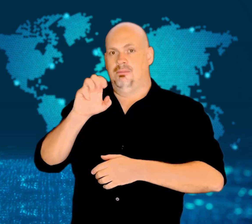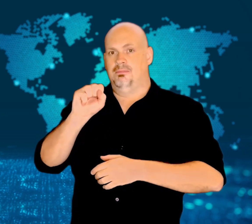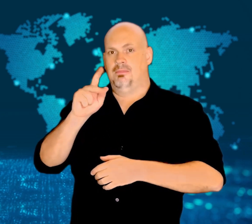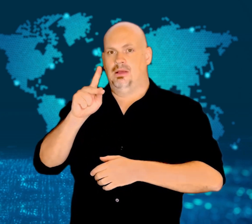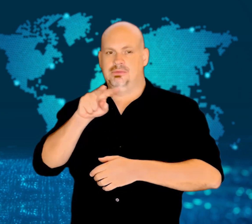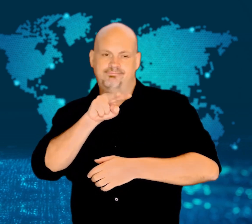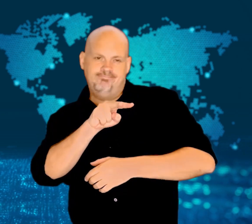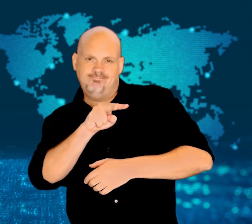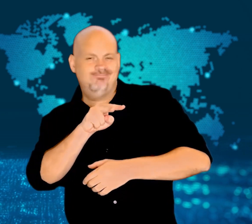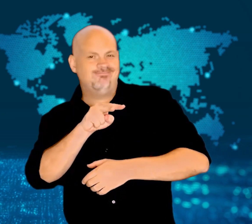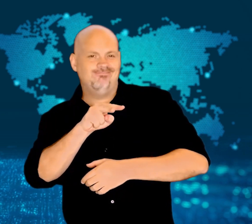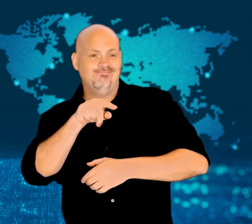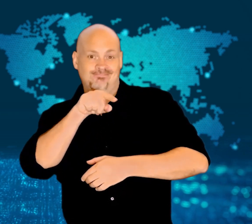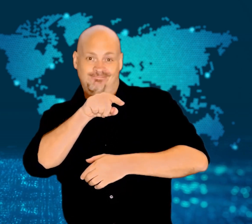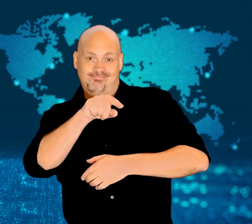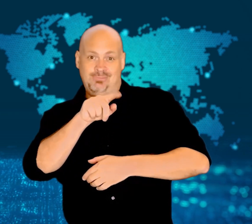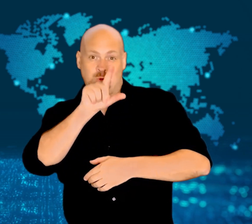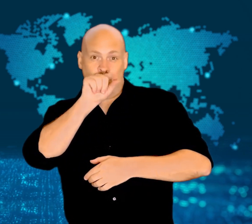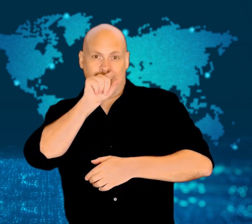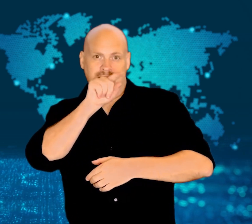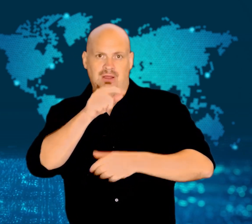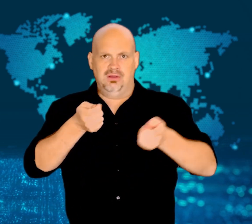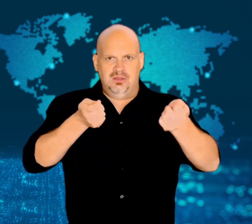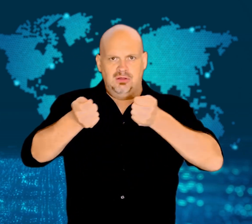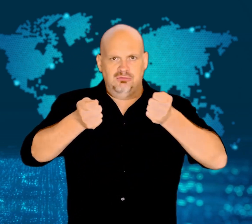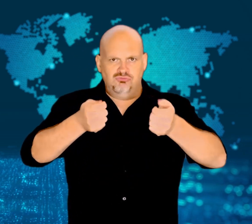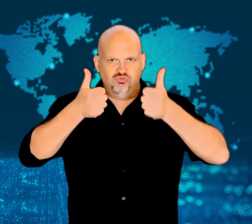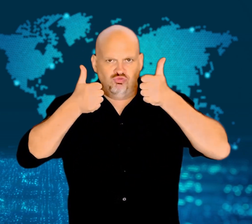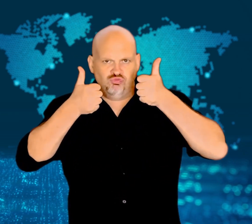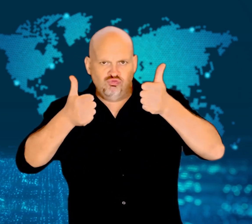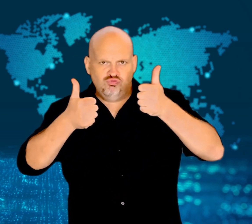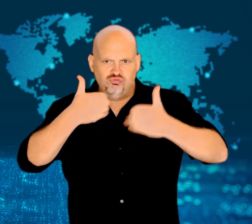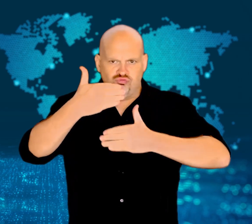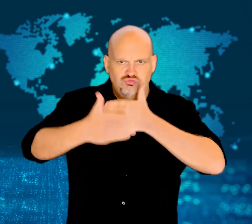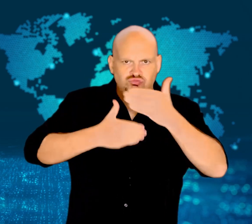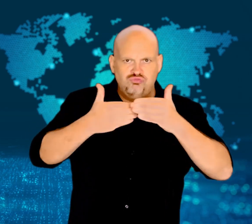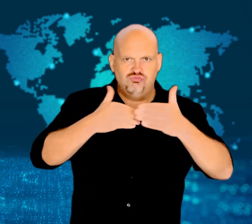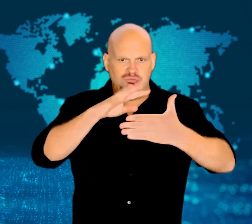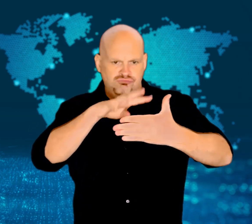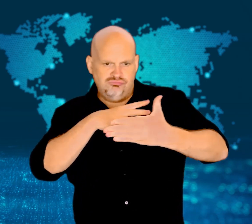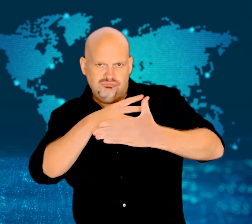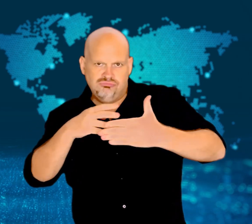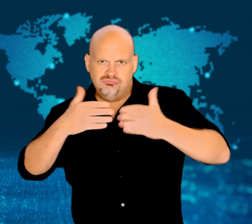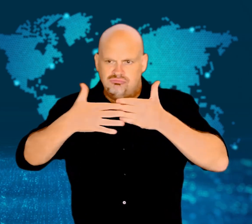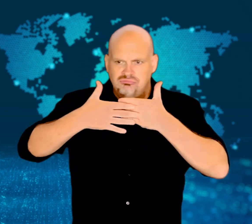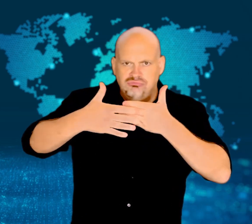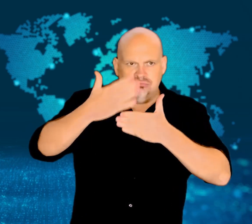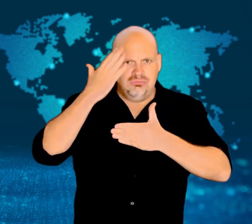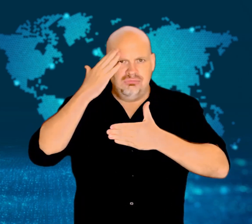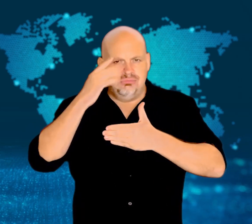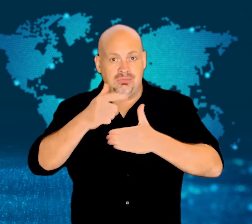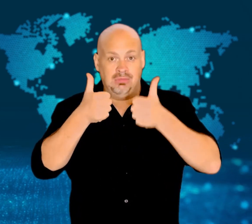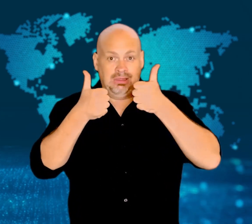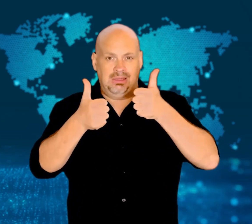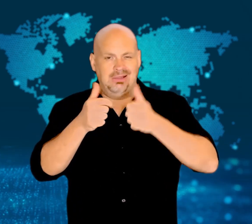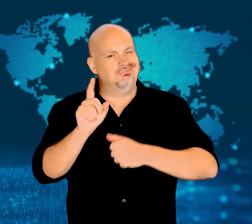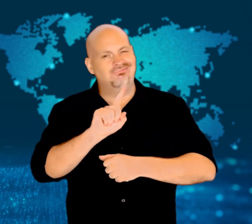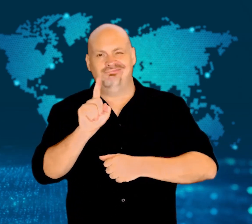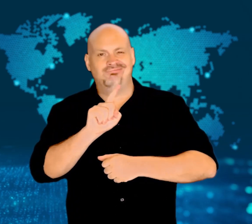and Musk has made it clear he thinks the company is poorly run.